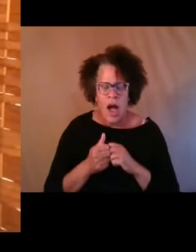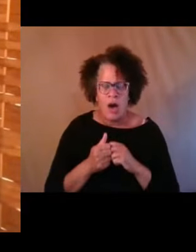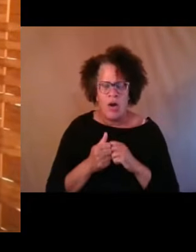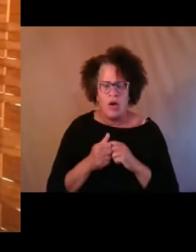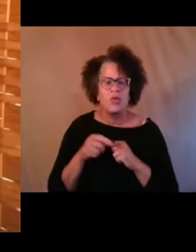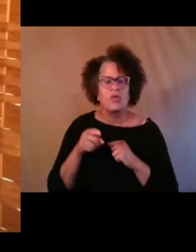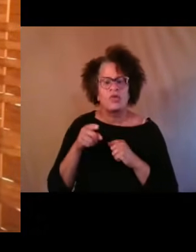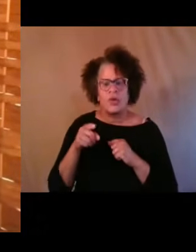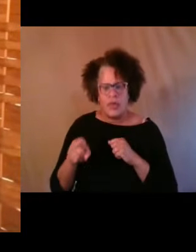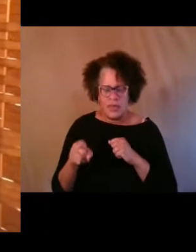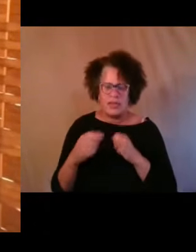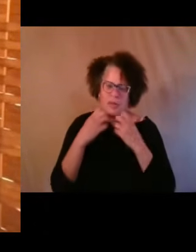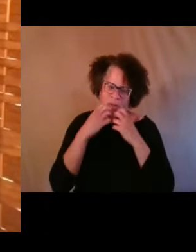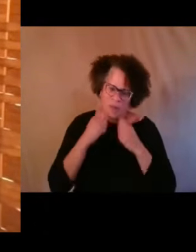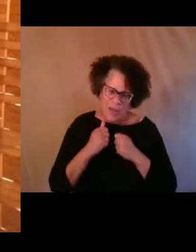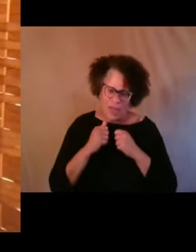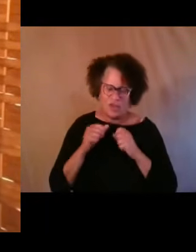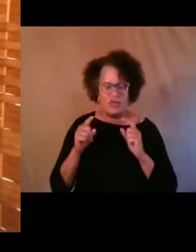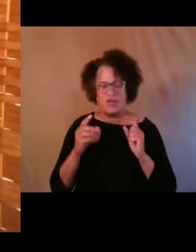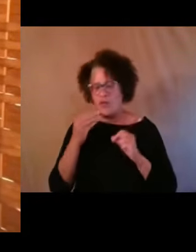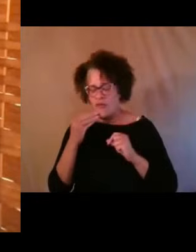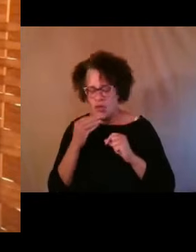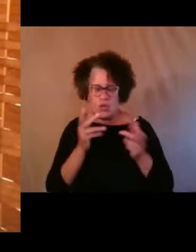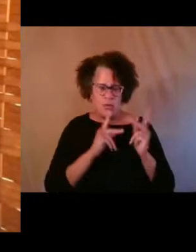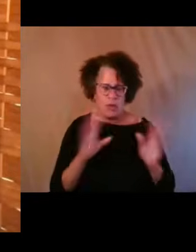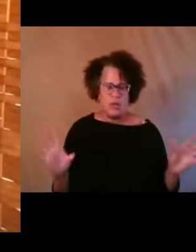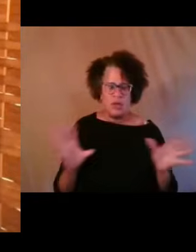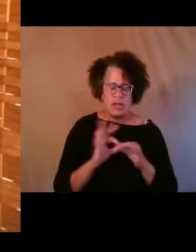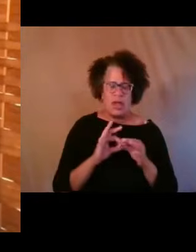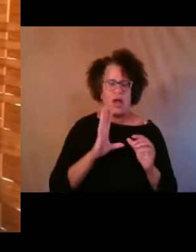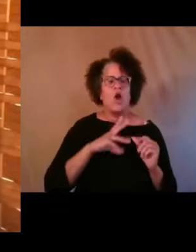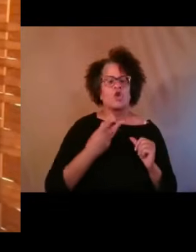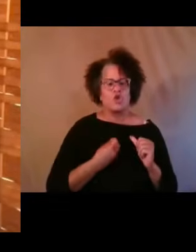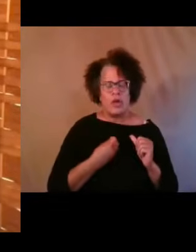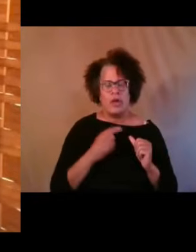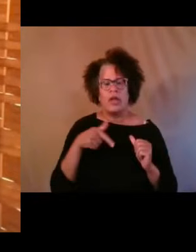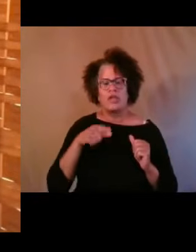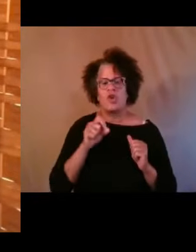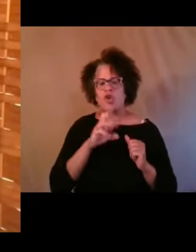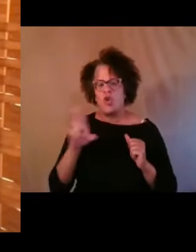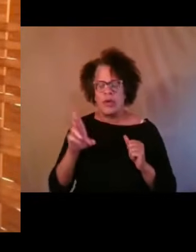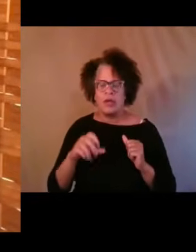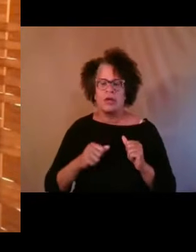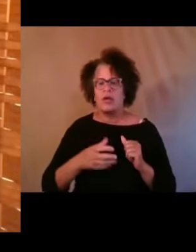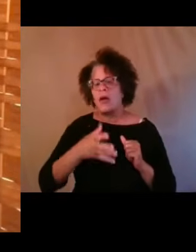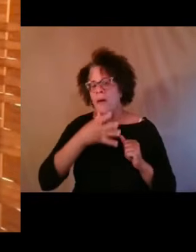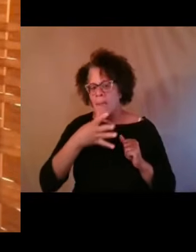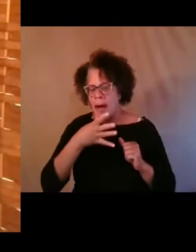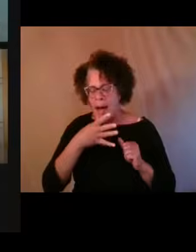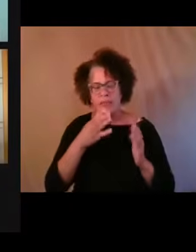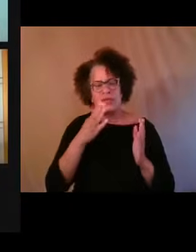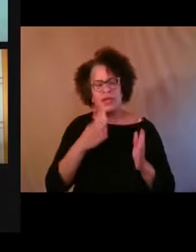to bridge those gaps between trans, queer folks, moms, folks who are literally surviving.